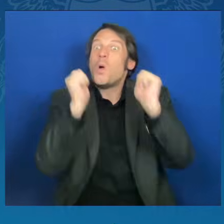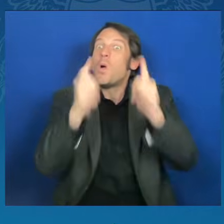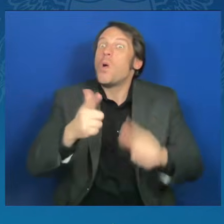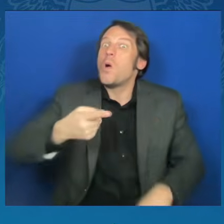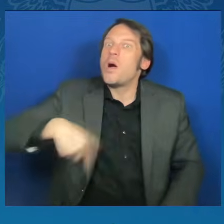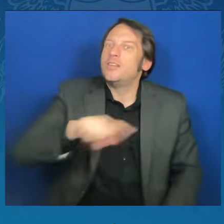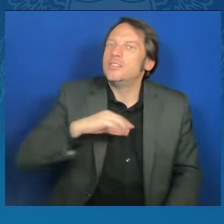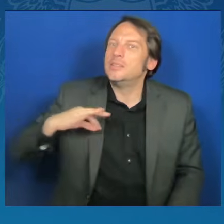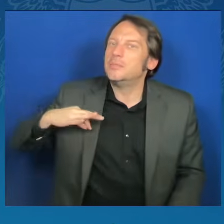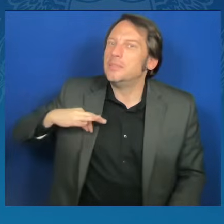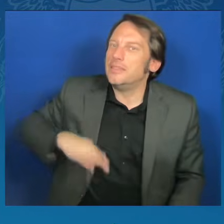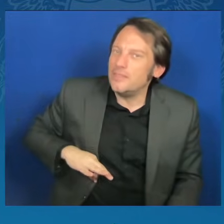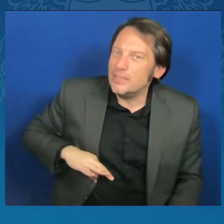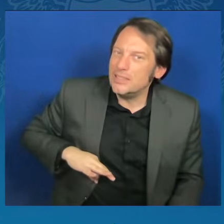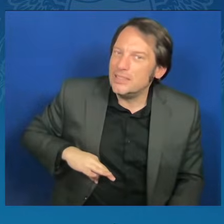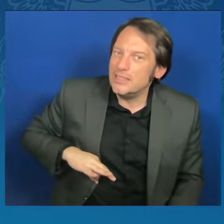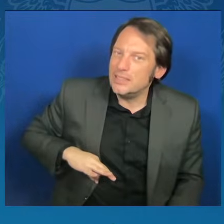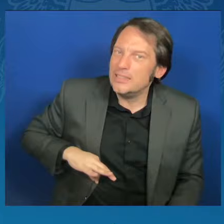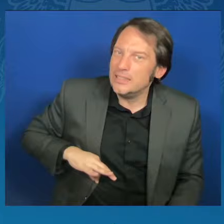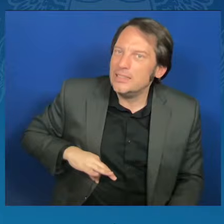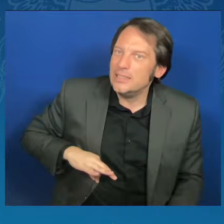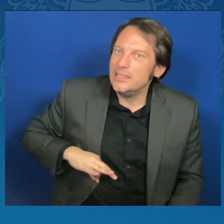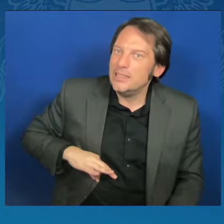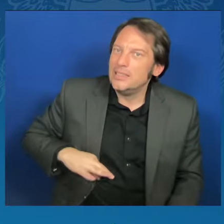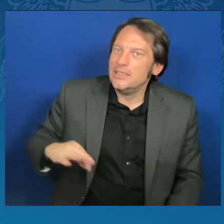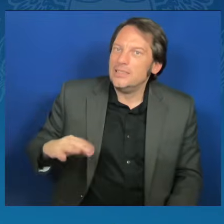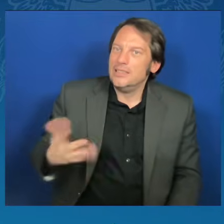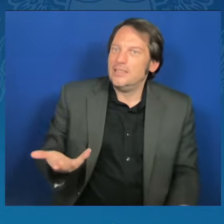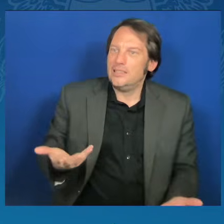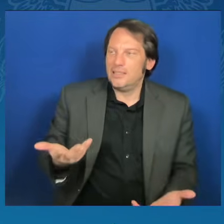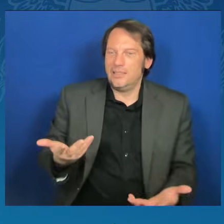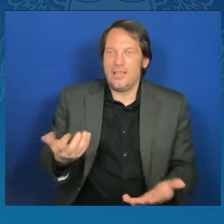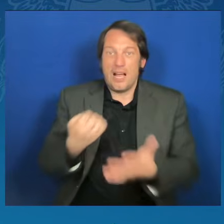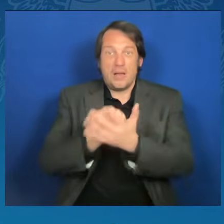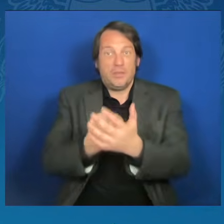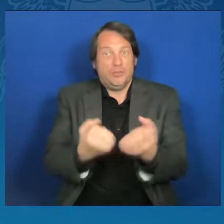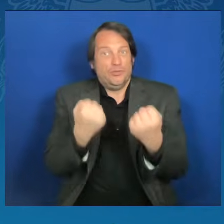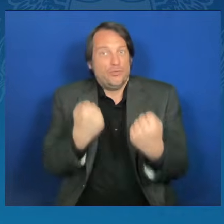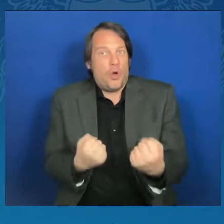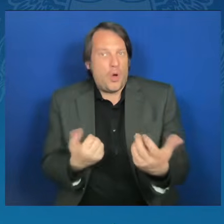So, I want to take ev- -- I want to thank everybody here, including all of the investors who have really --